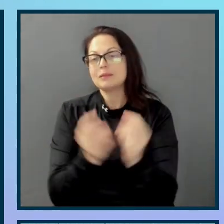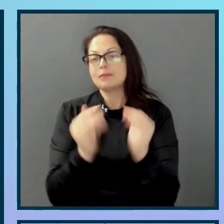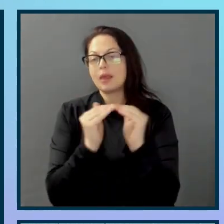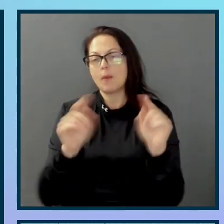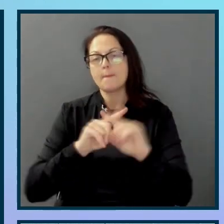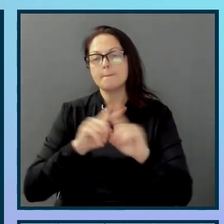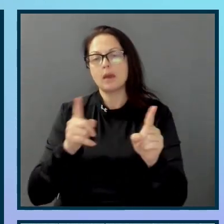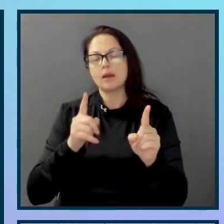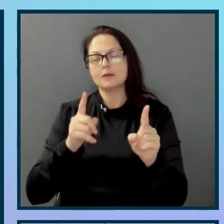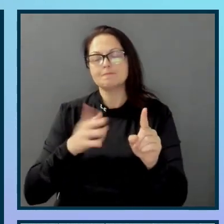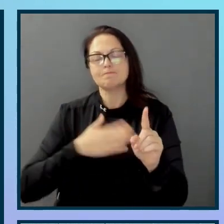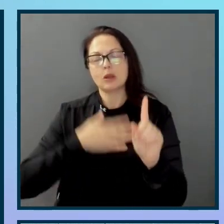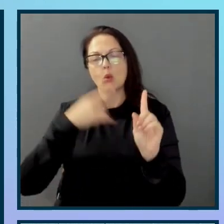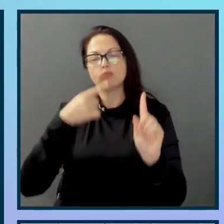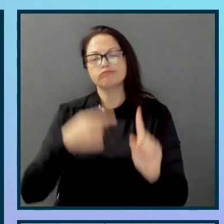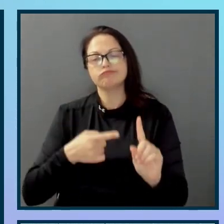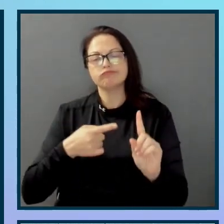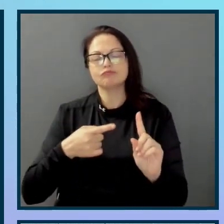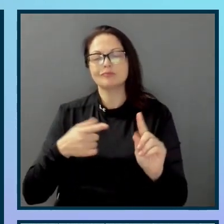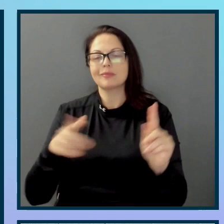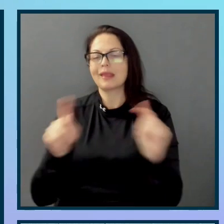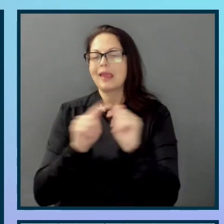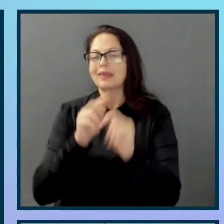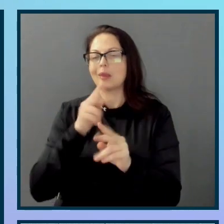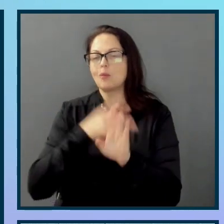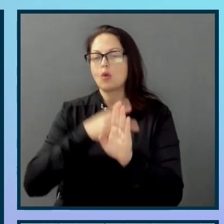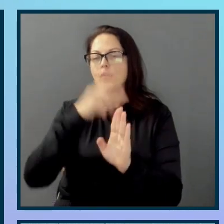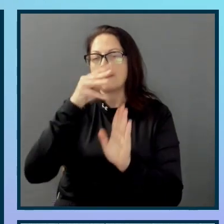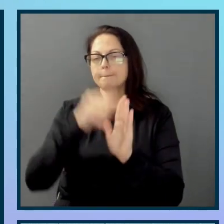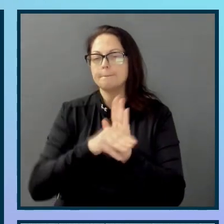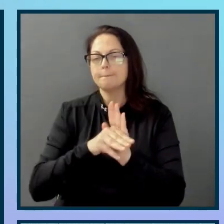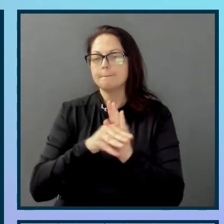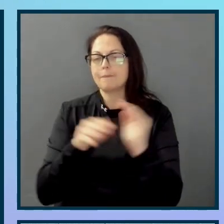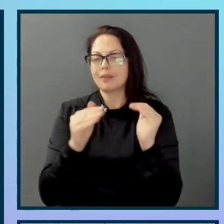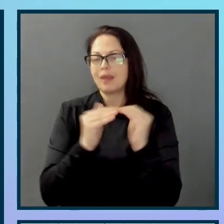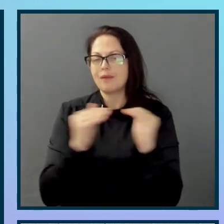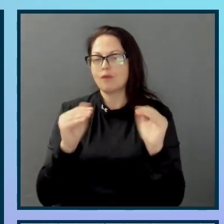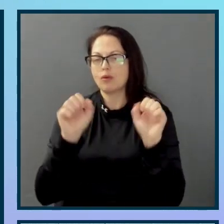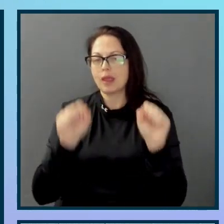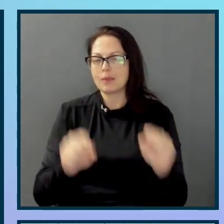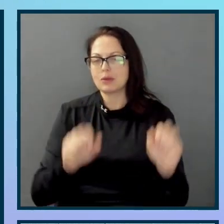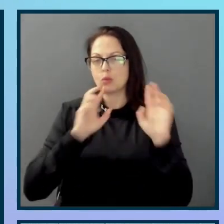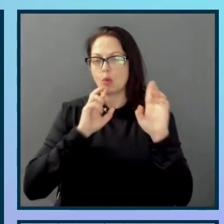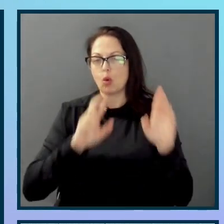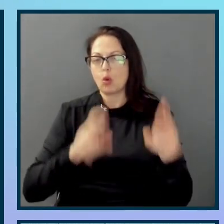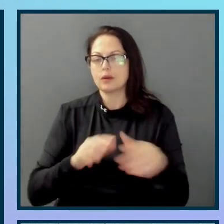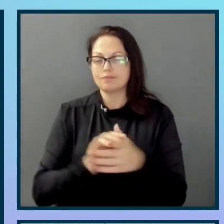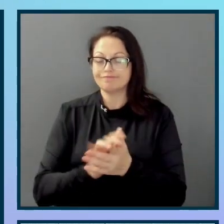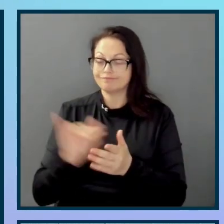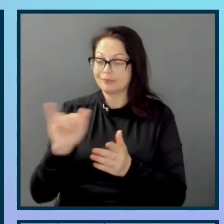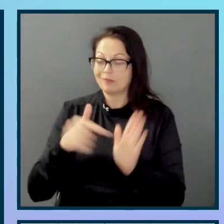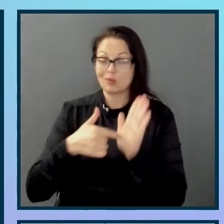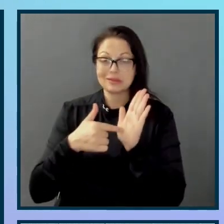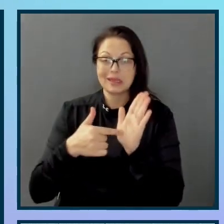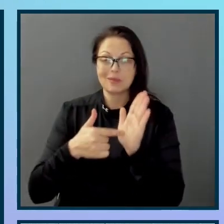So it'd be a best practice to make sure that you're reporting out how many bugs exist and how long they're taking